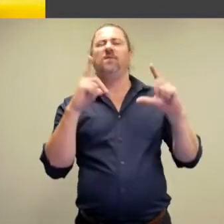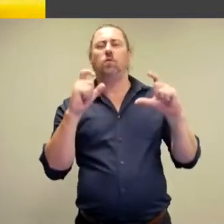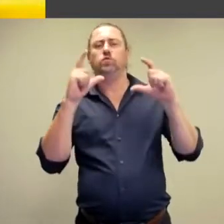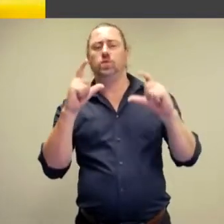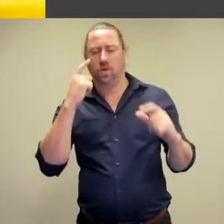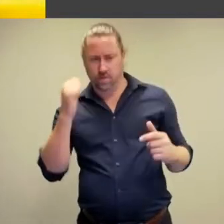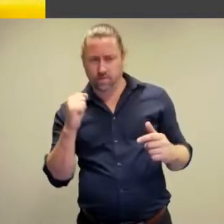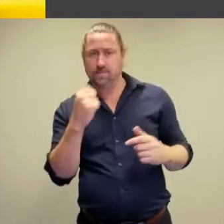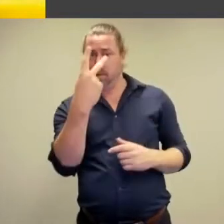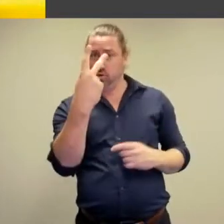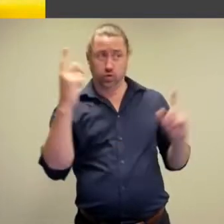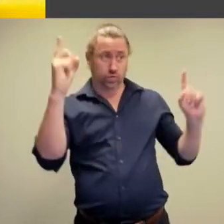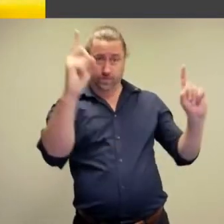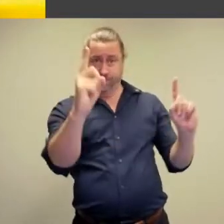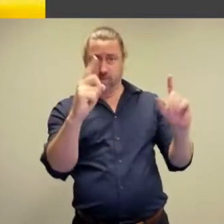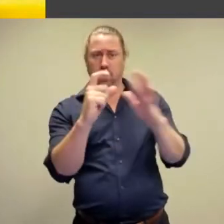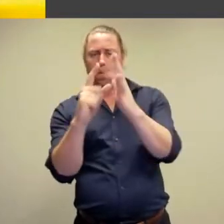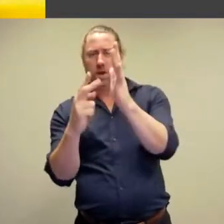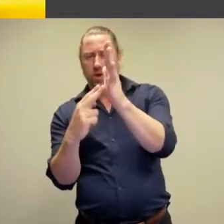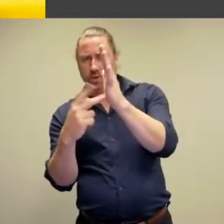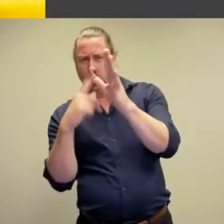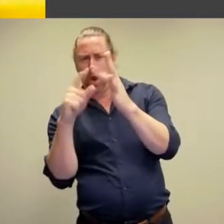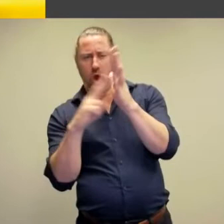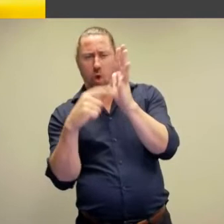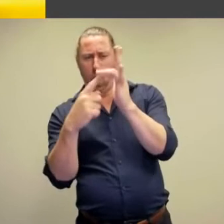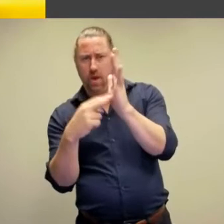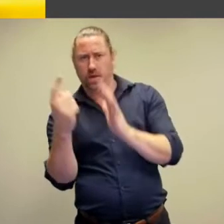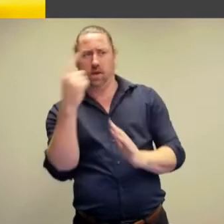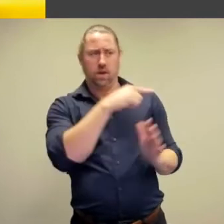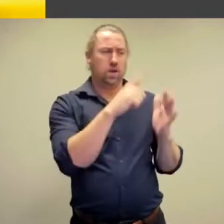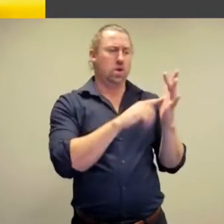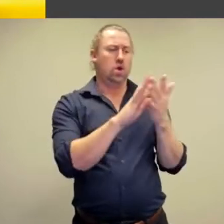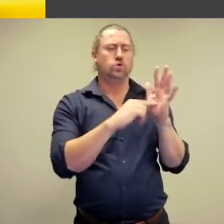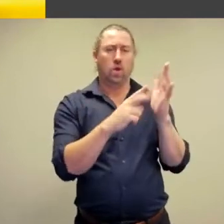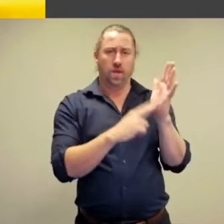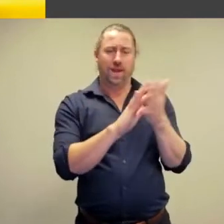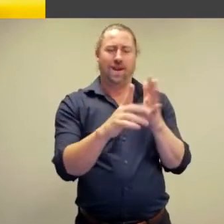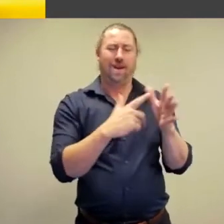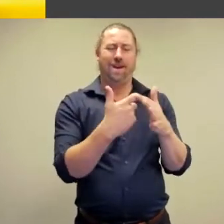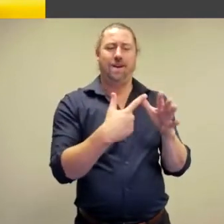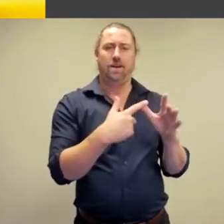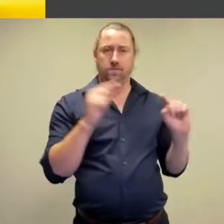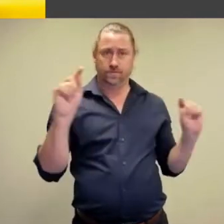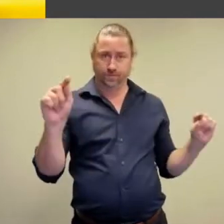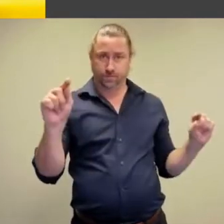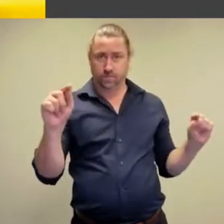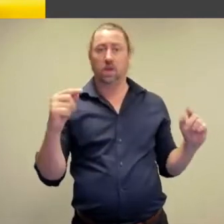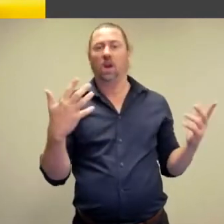two artists, Donna Conlon and